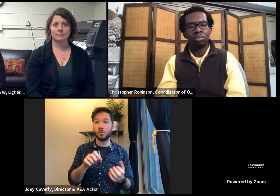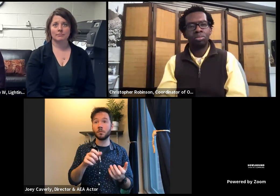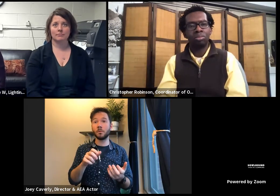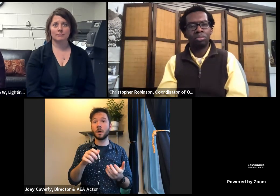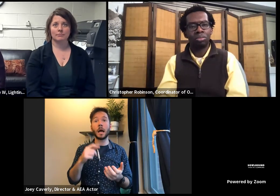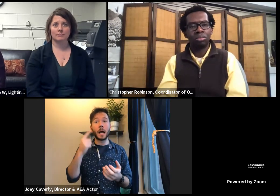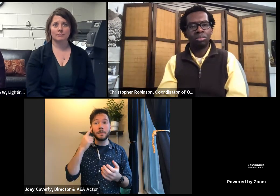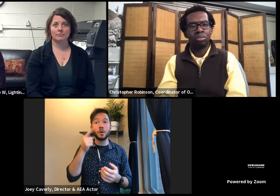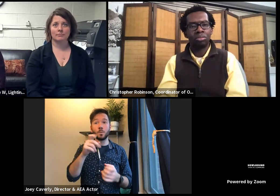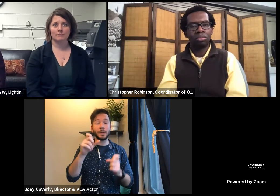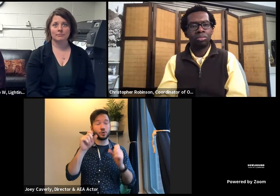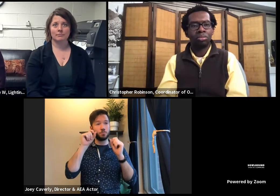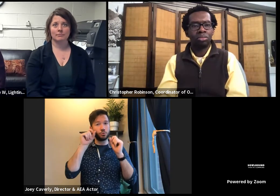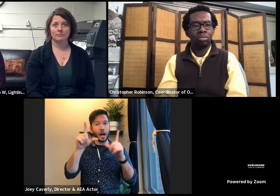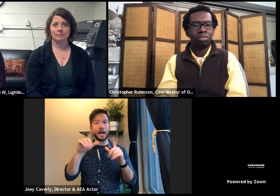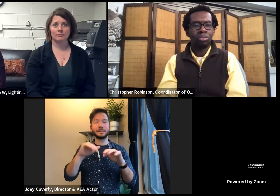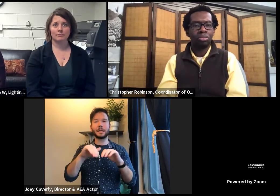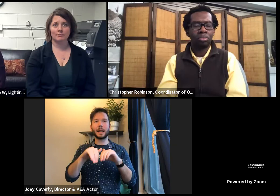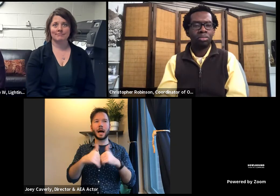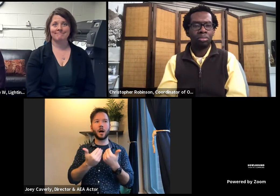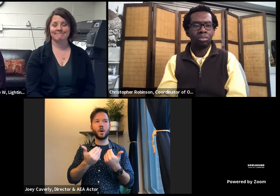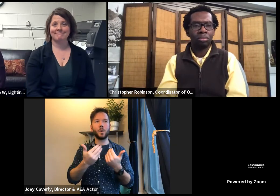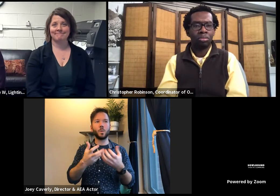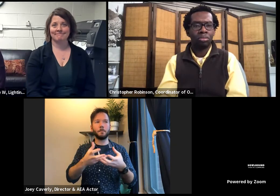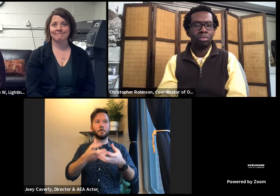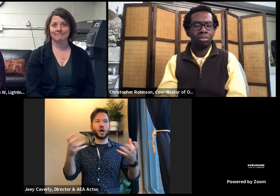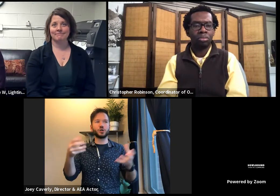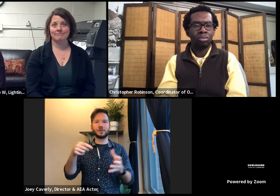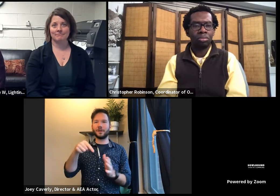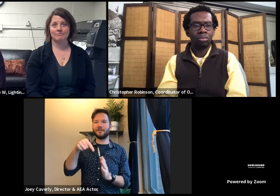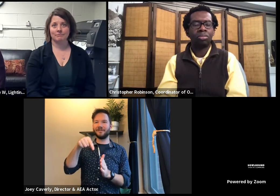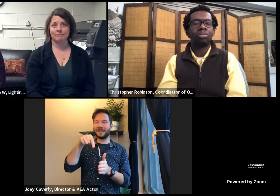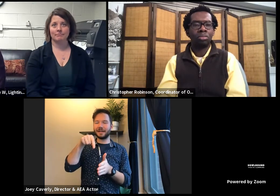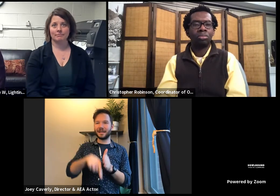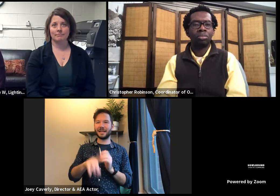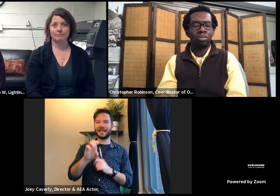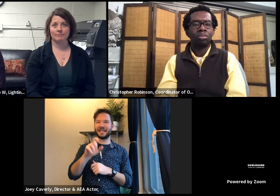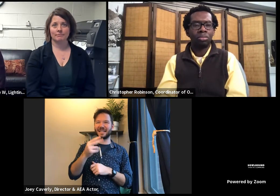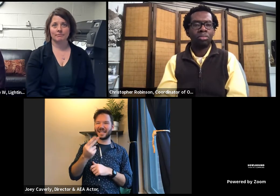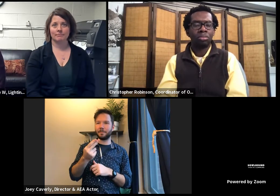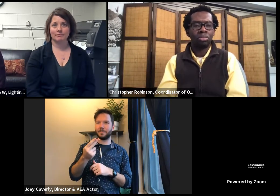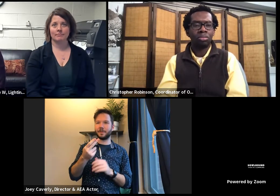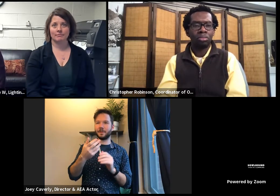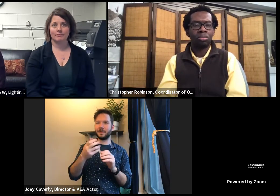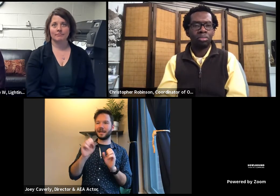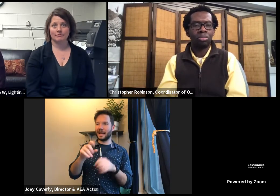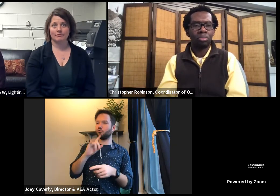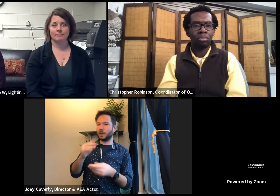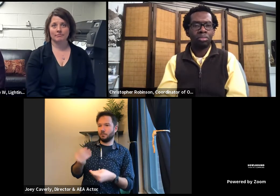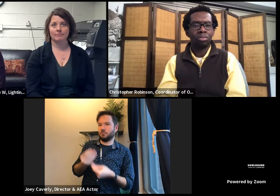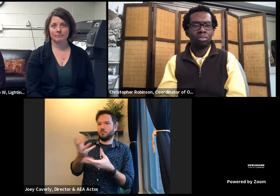ask yourself, "Is it possible to make this character work "if we were to hire a deaf actor to do it?"